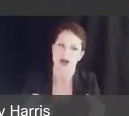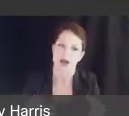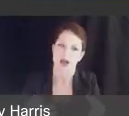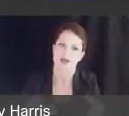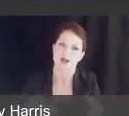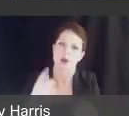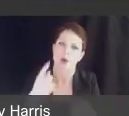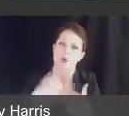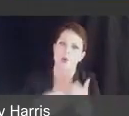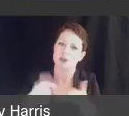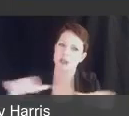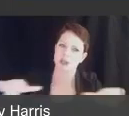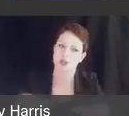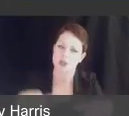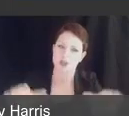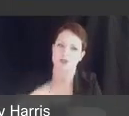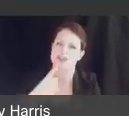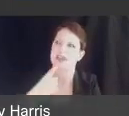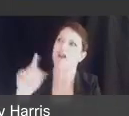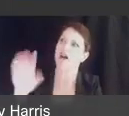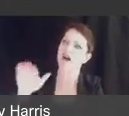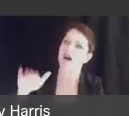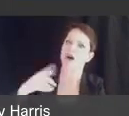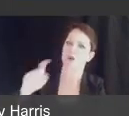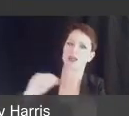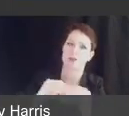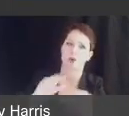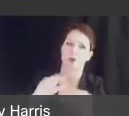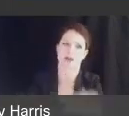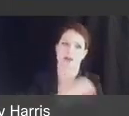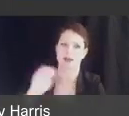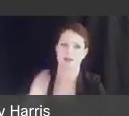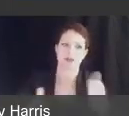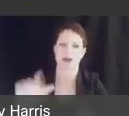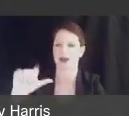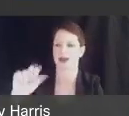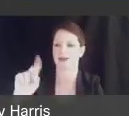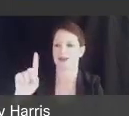to in order to say, "oh we're going to have some other clinics, perhaps in Lansdale or Pottstown"?